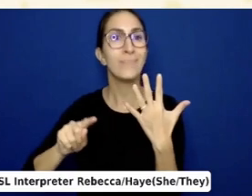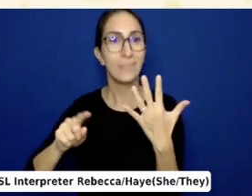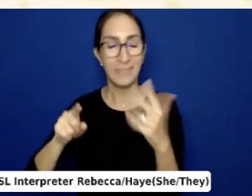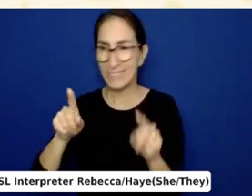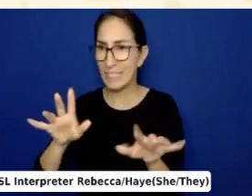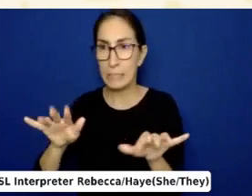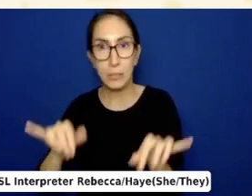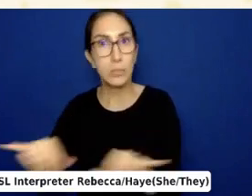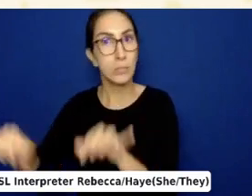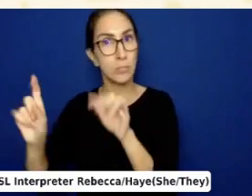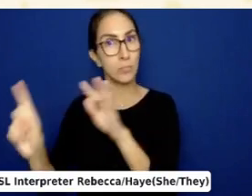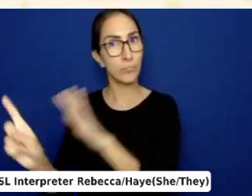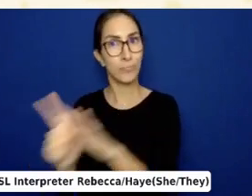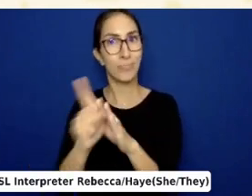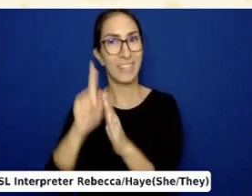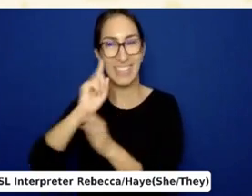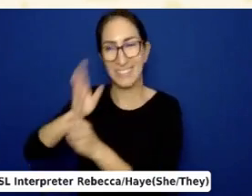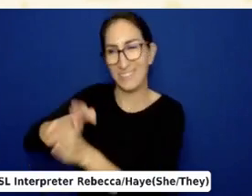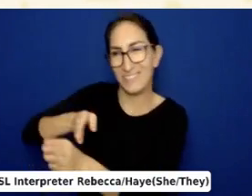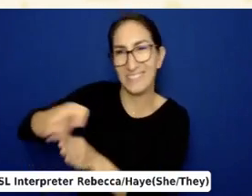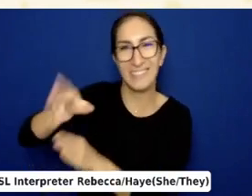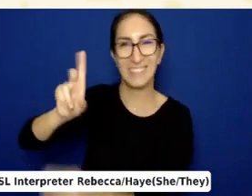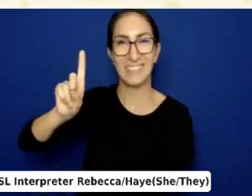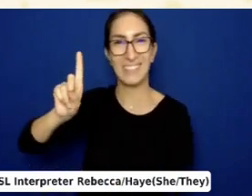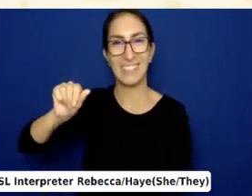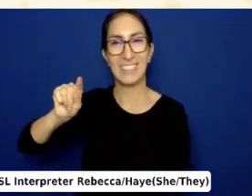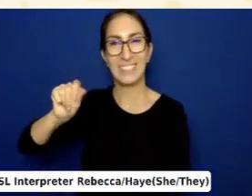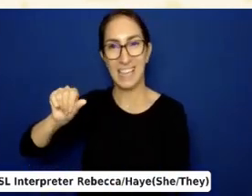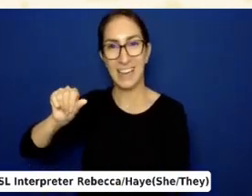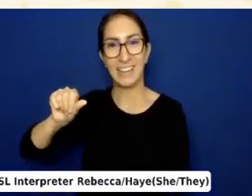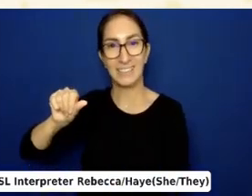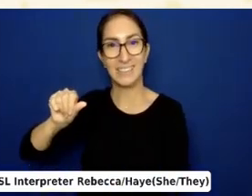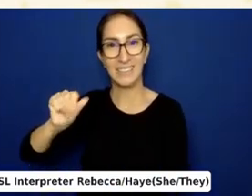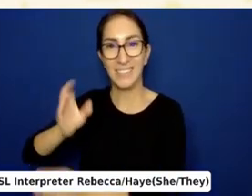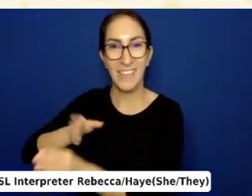in data experiments; they are using Linux as well.